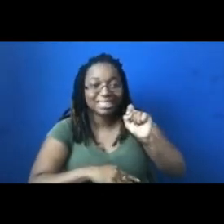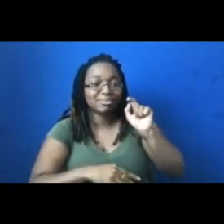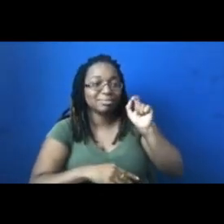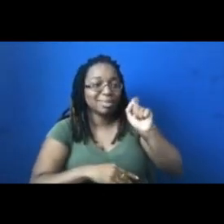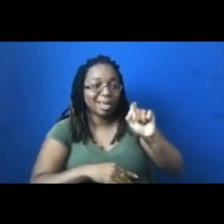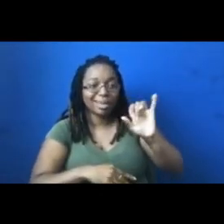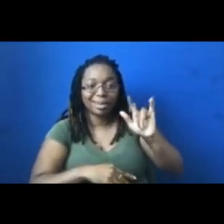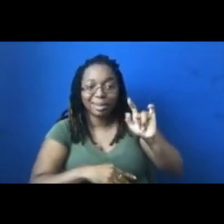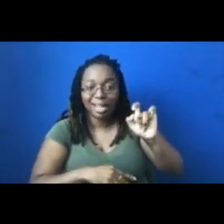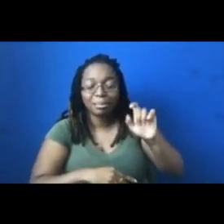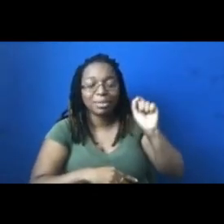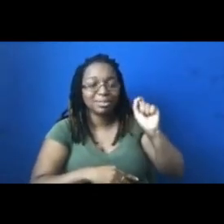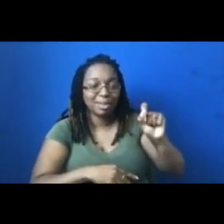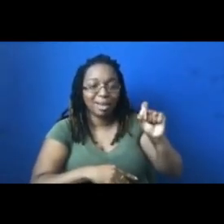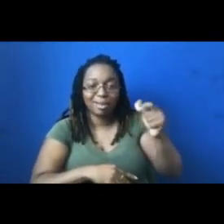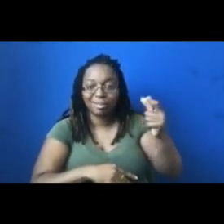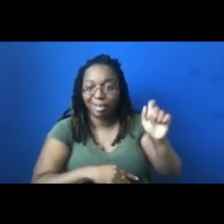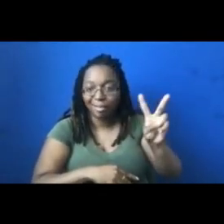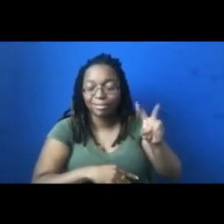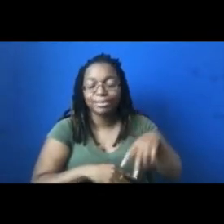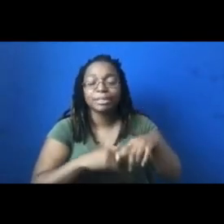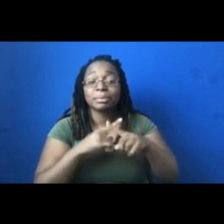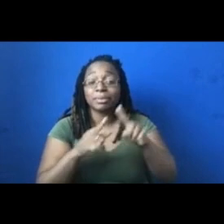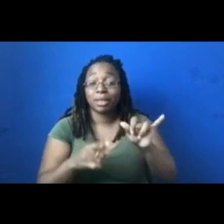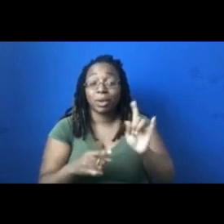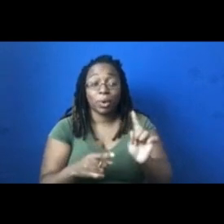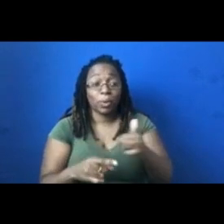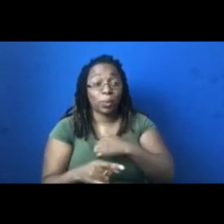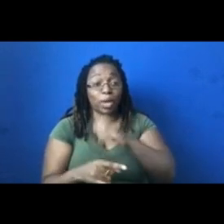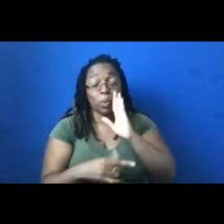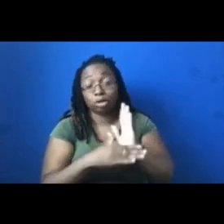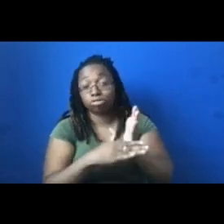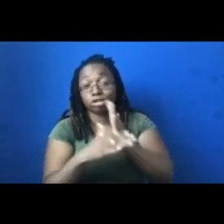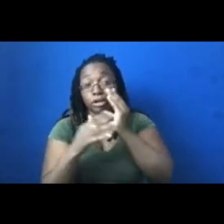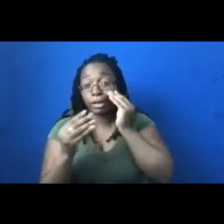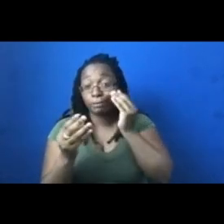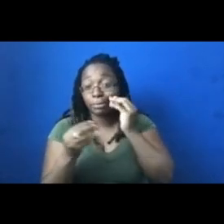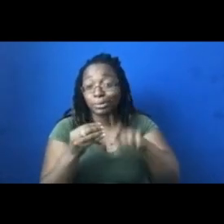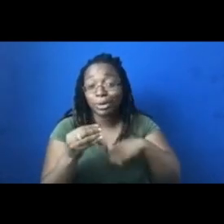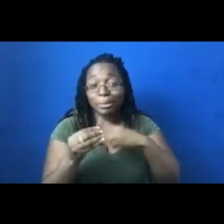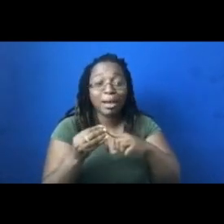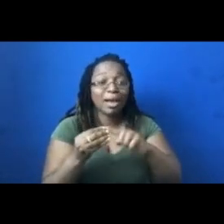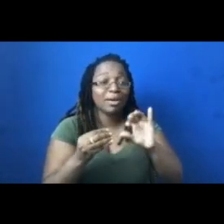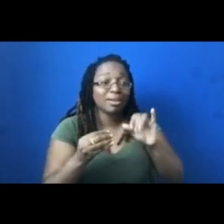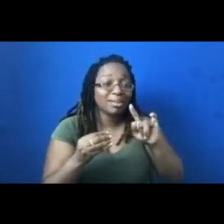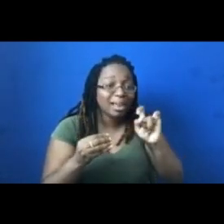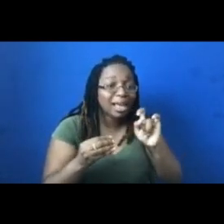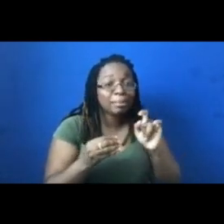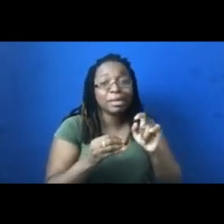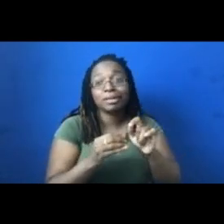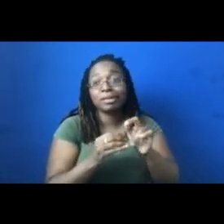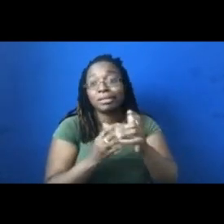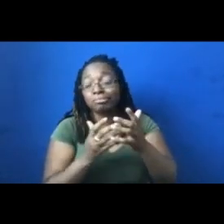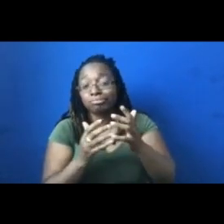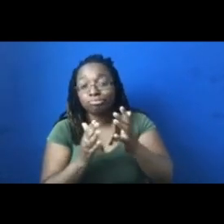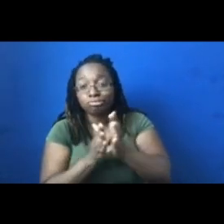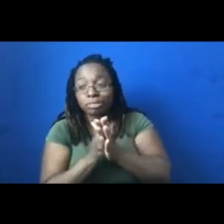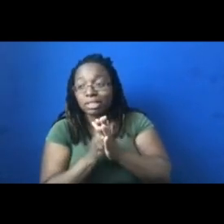which will be where we share information about climate resilience and the outcomes and outputs from this program. And